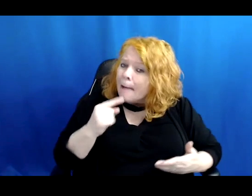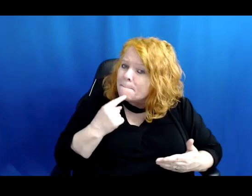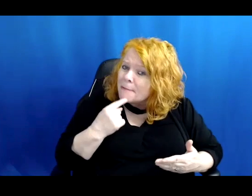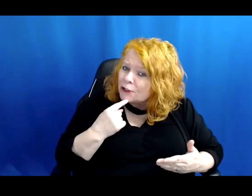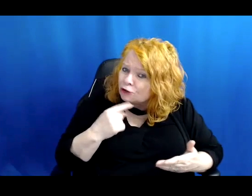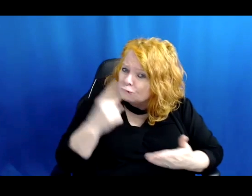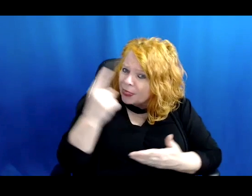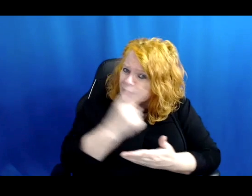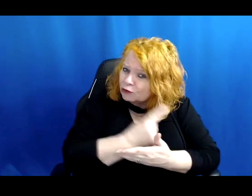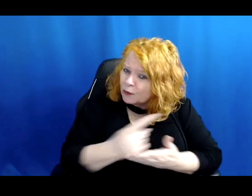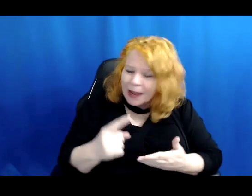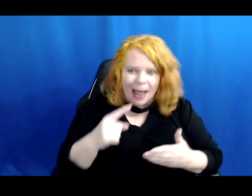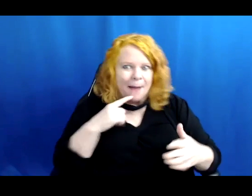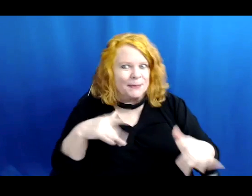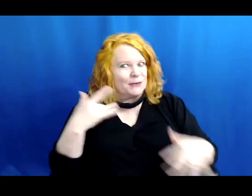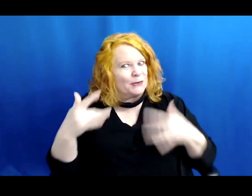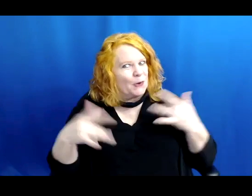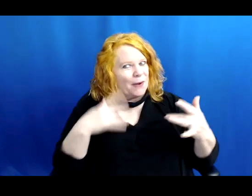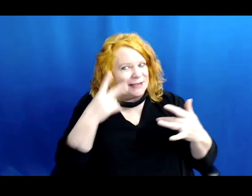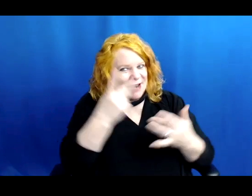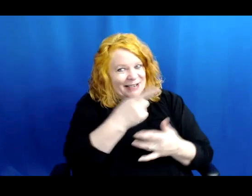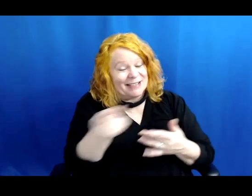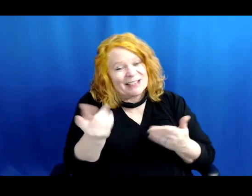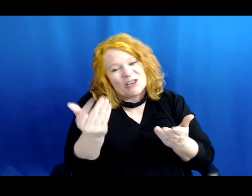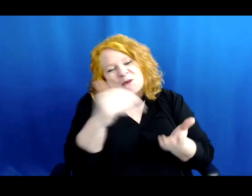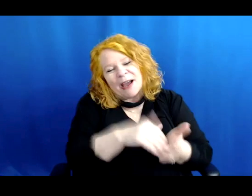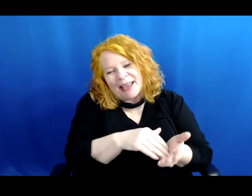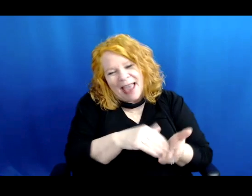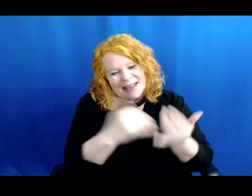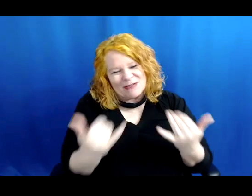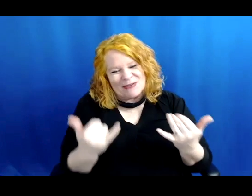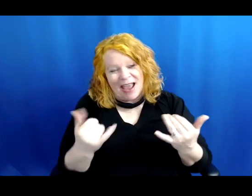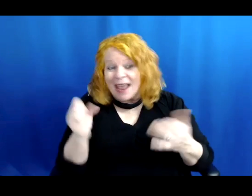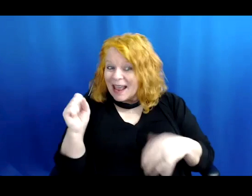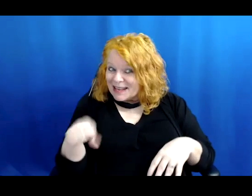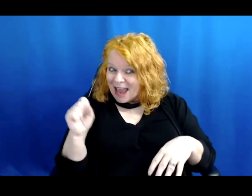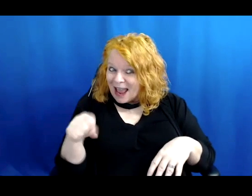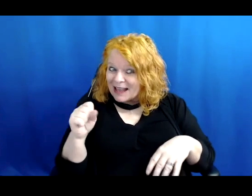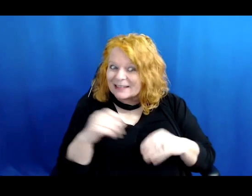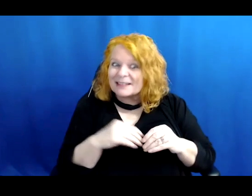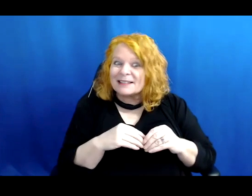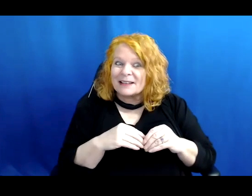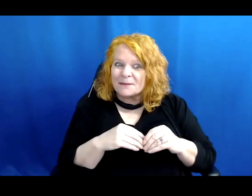I have been so excited to see you all again. Yes, I have been counting the sleeps until